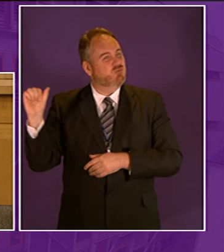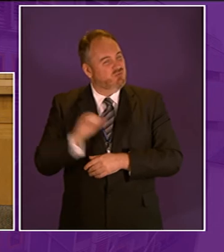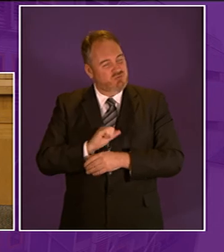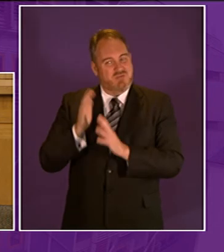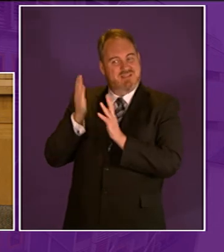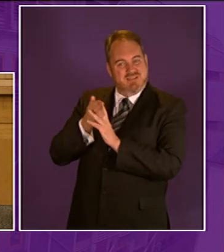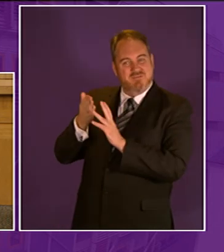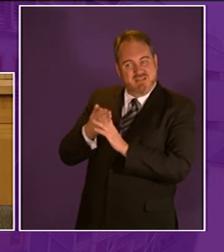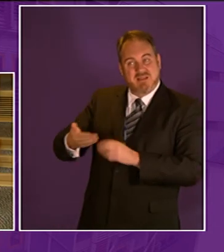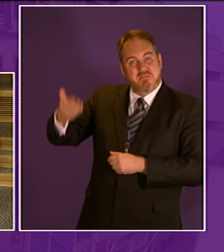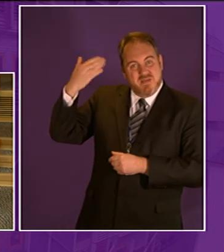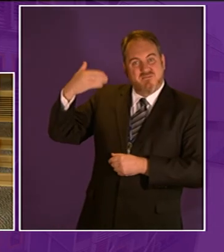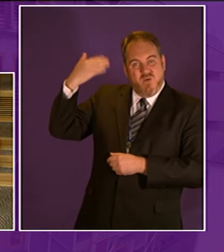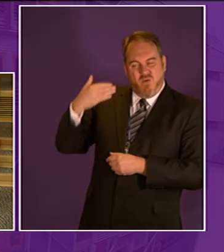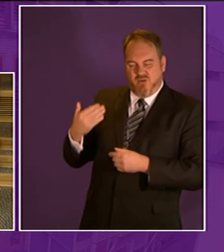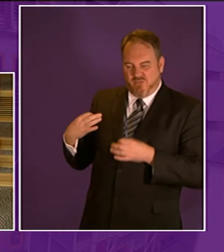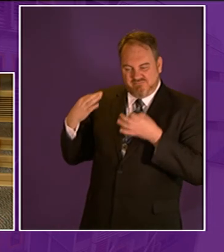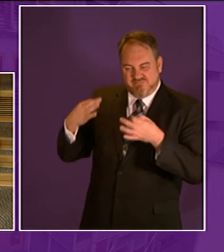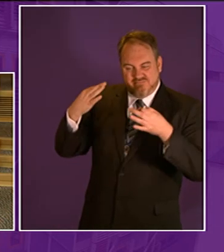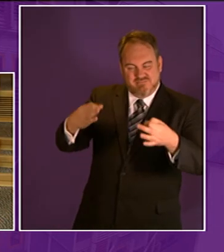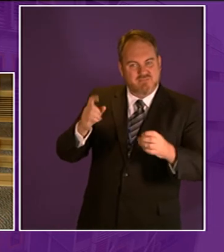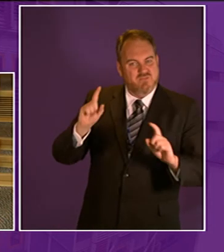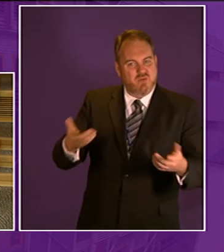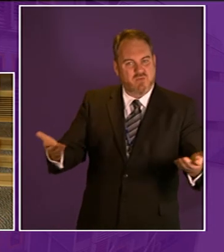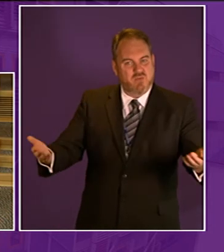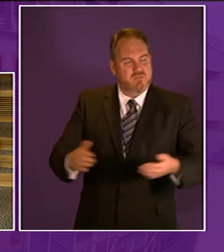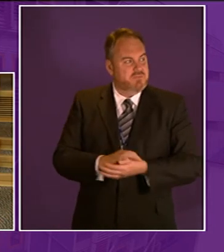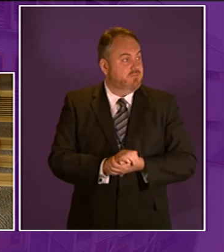John Swinney: It was for the very simple reason that we